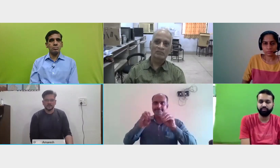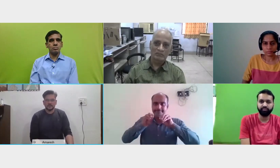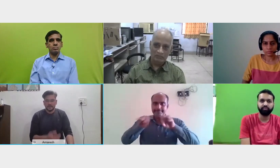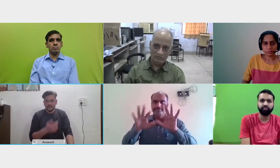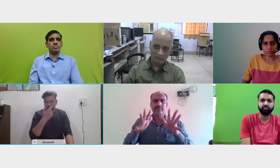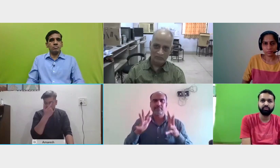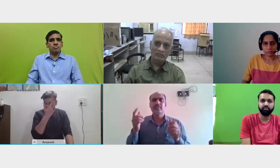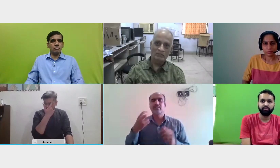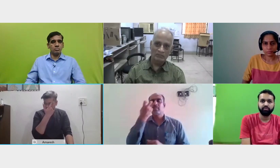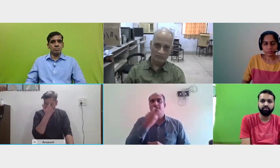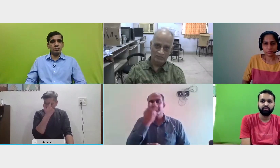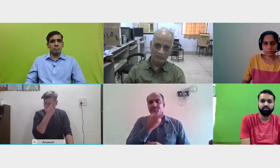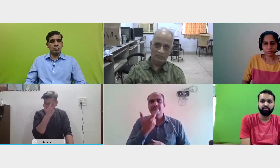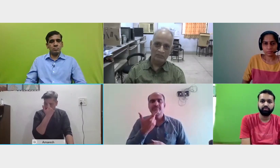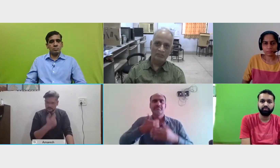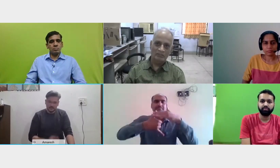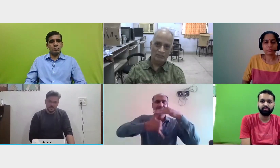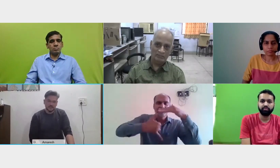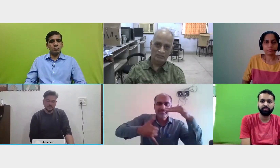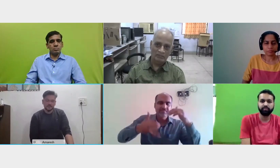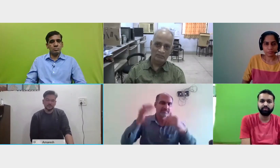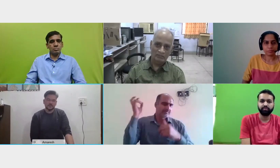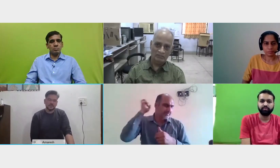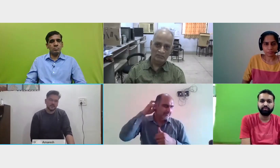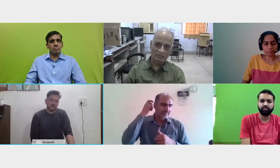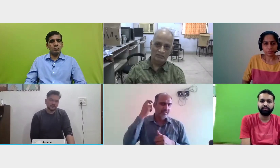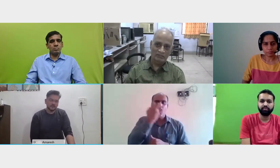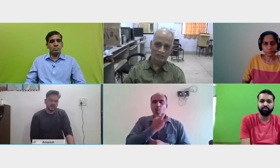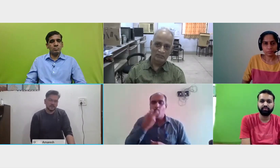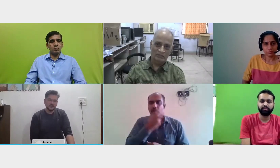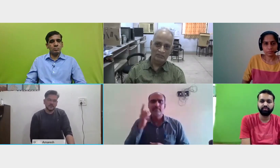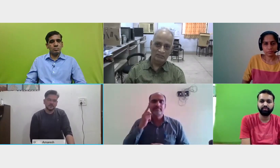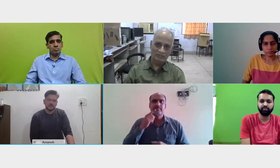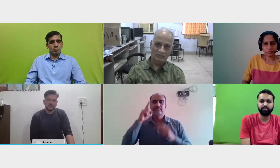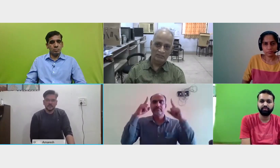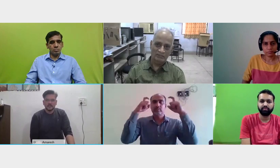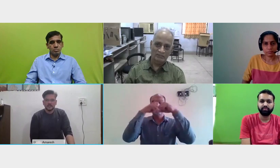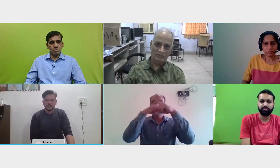the deaf children they can actually look at this resource and look at videos and then